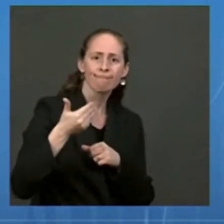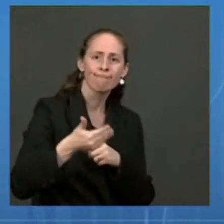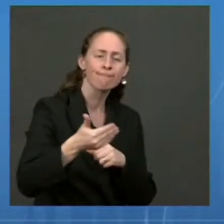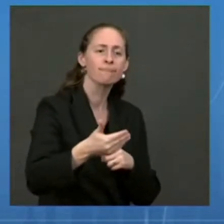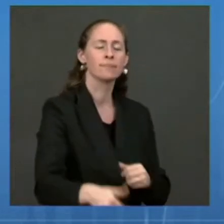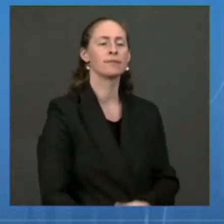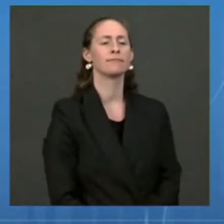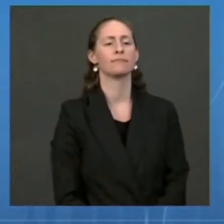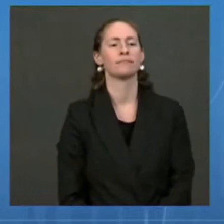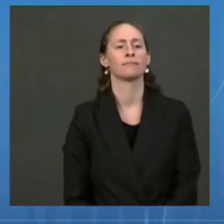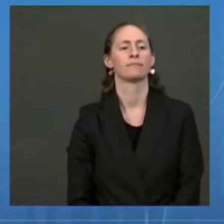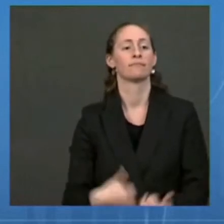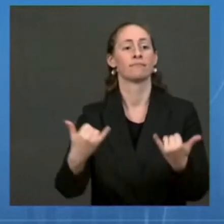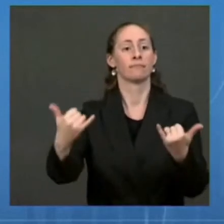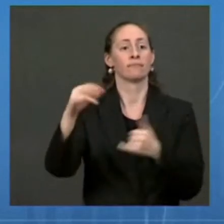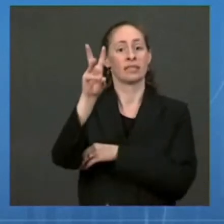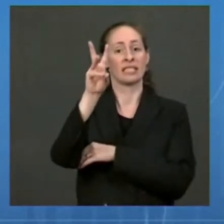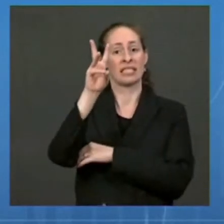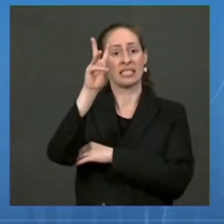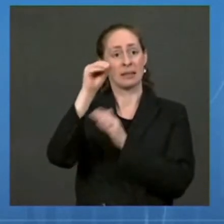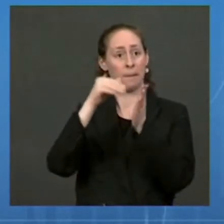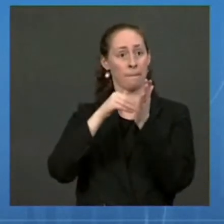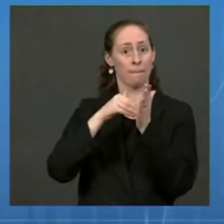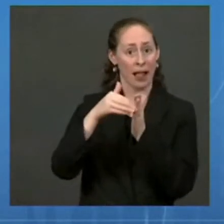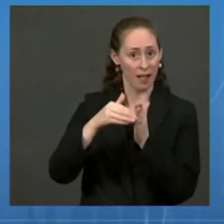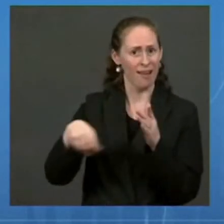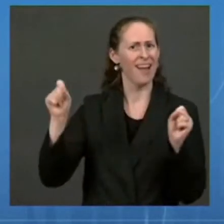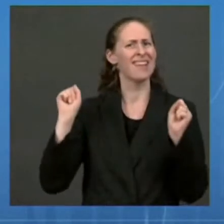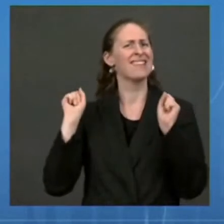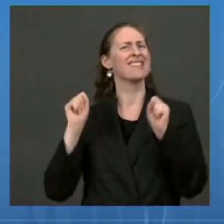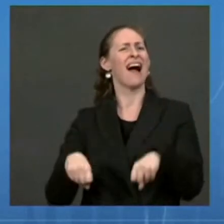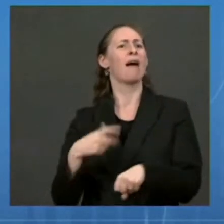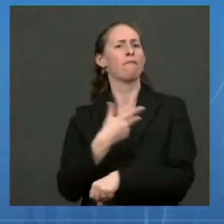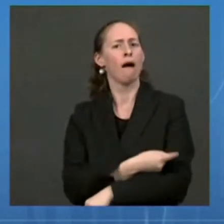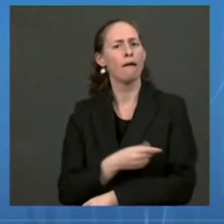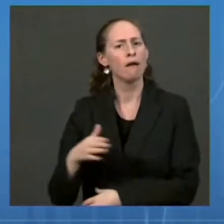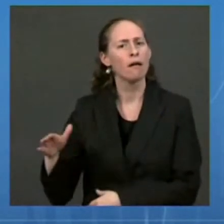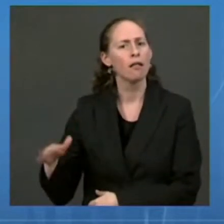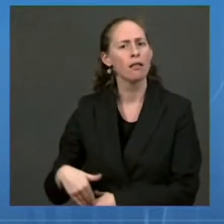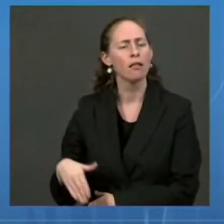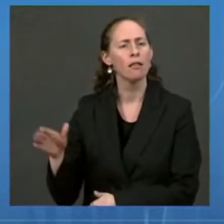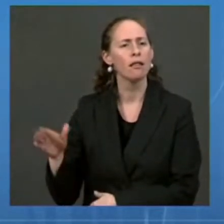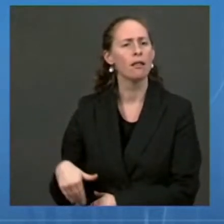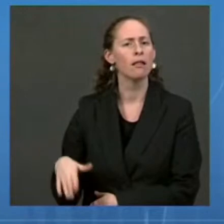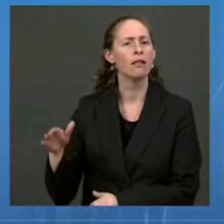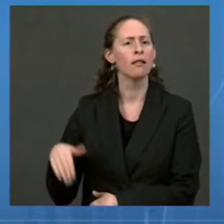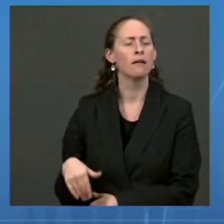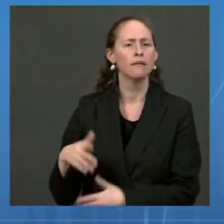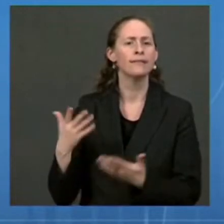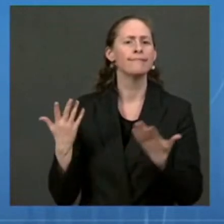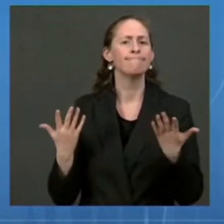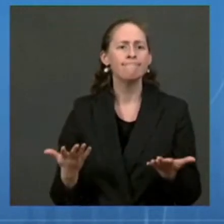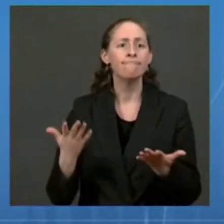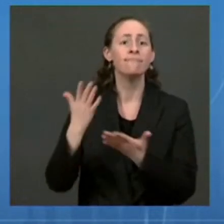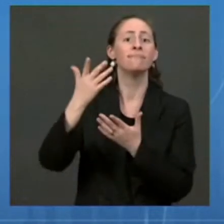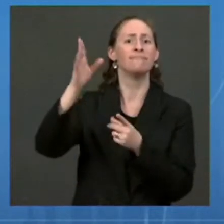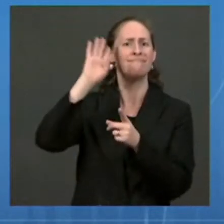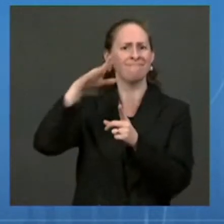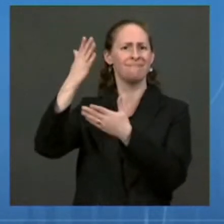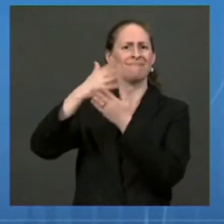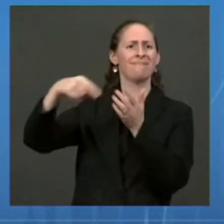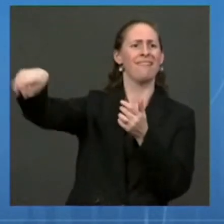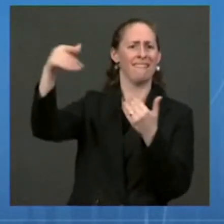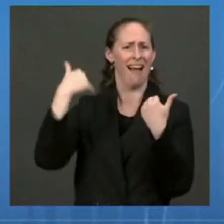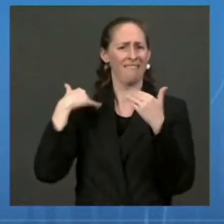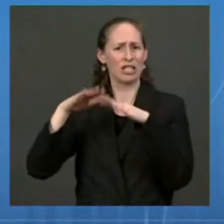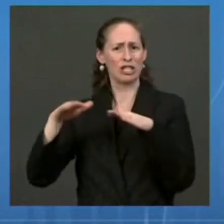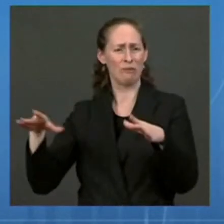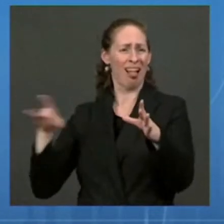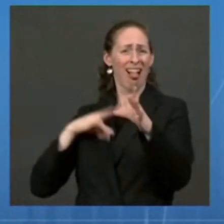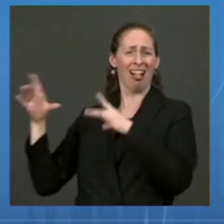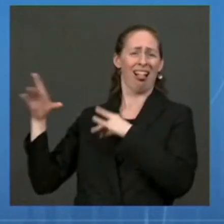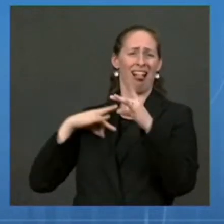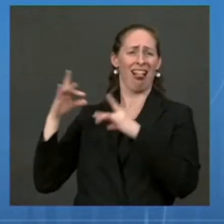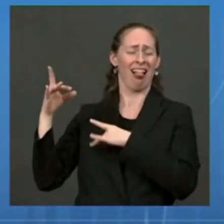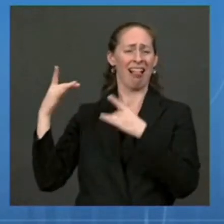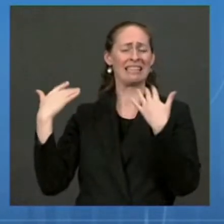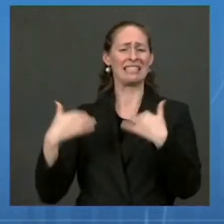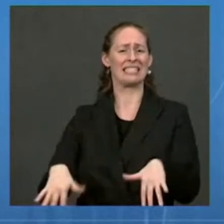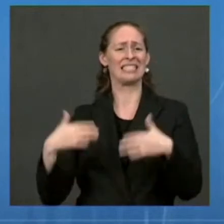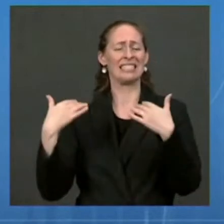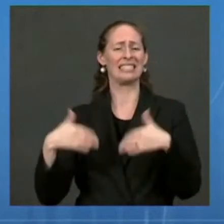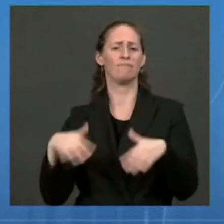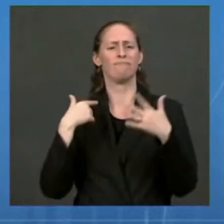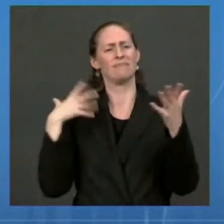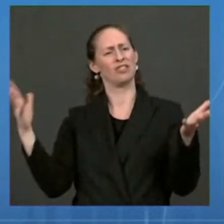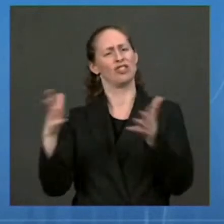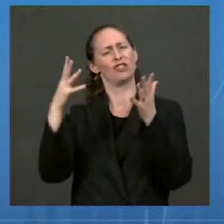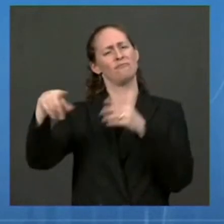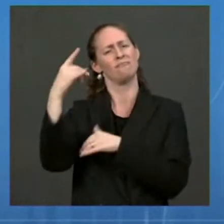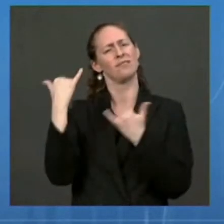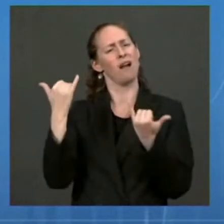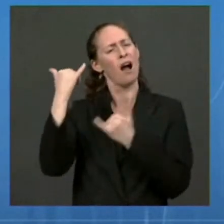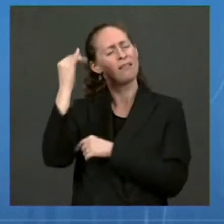CONTINUING TO WEAR A MASK IN